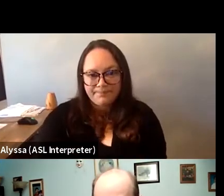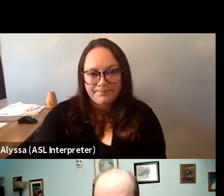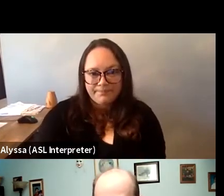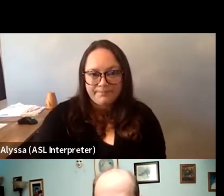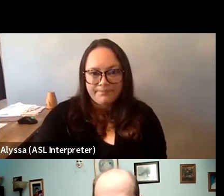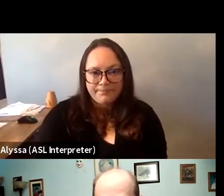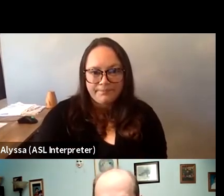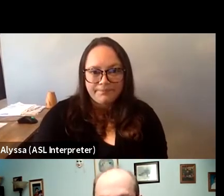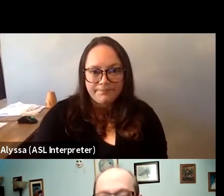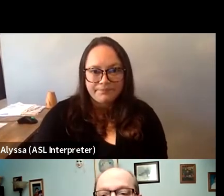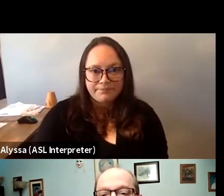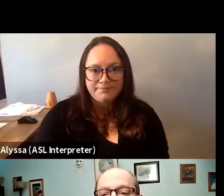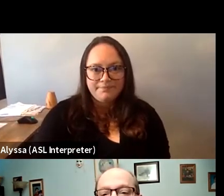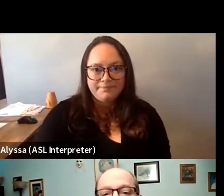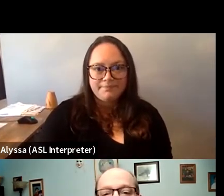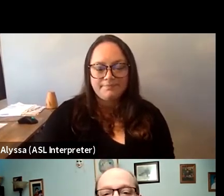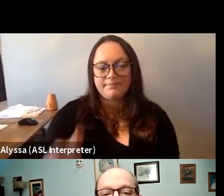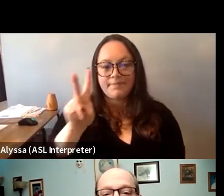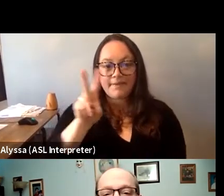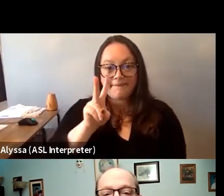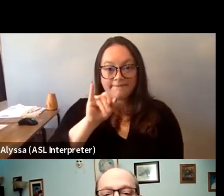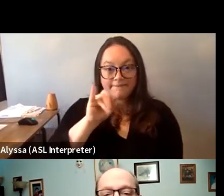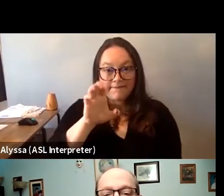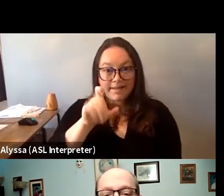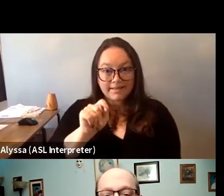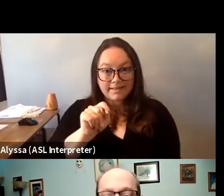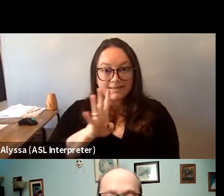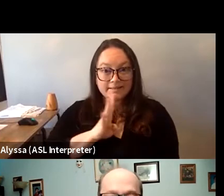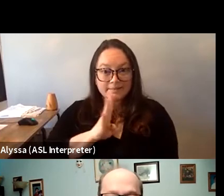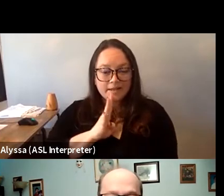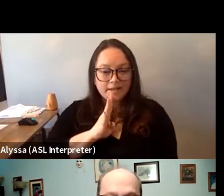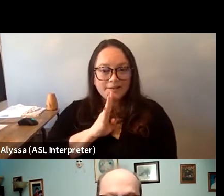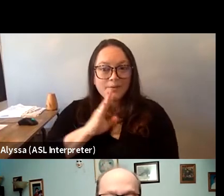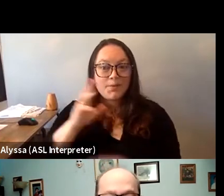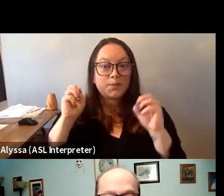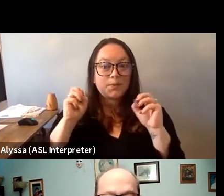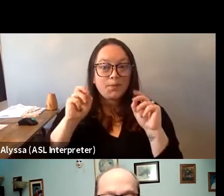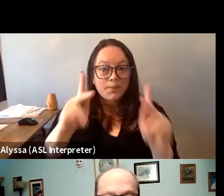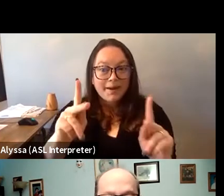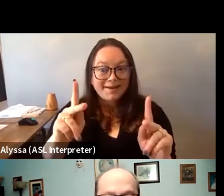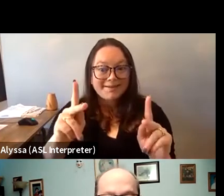Okay. Alrighty, so And now we'll get to our questions. Here we